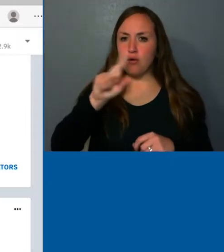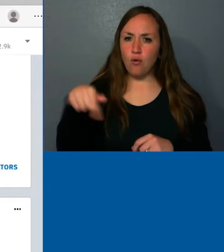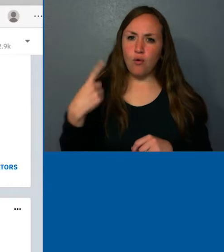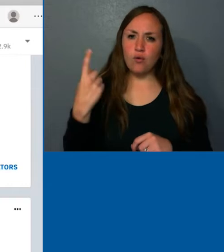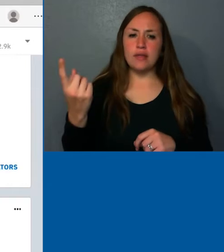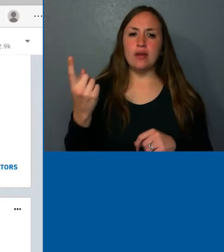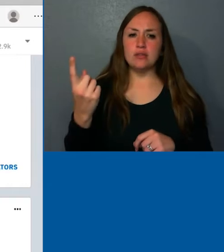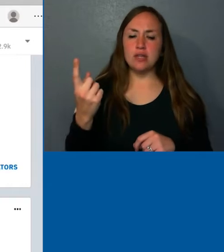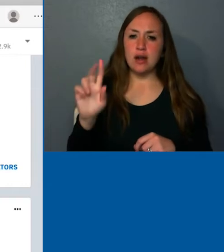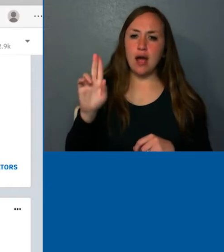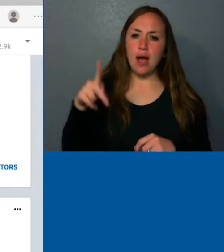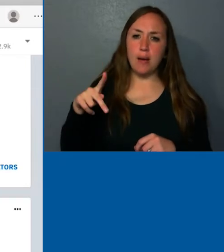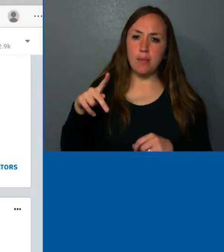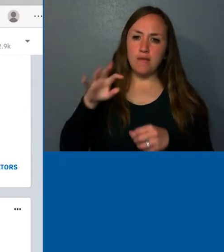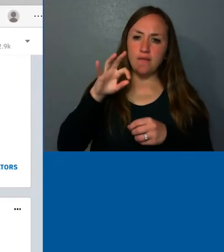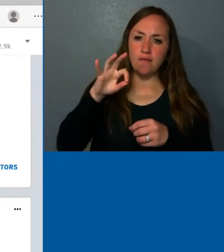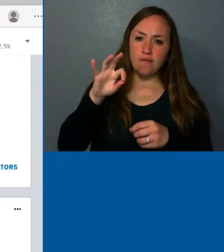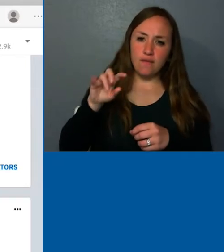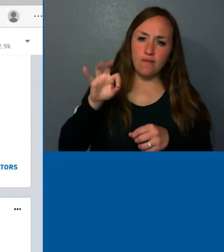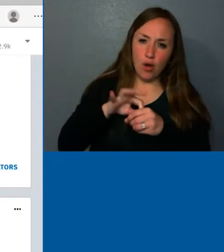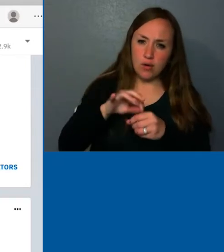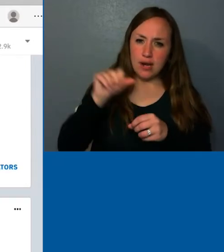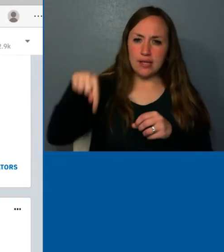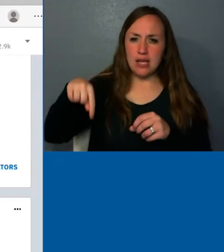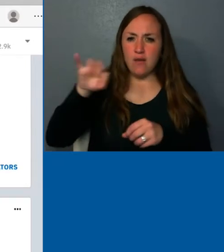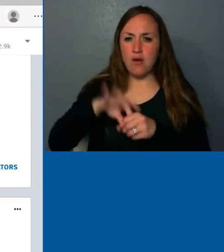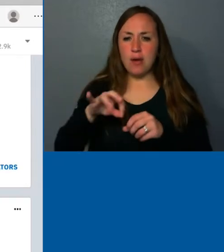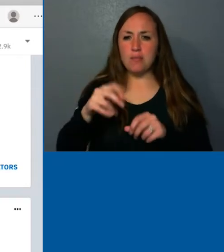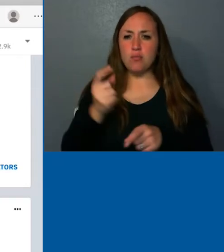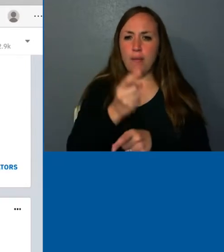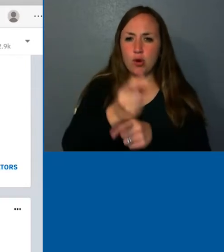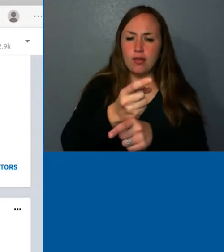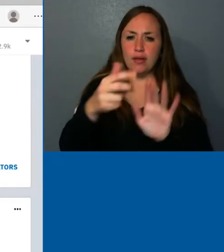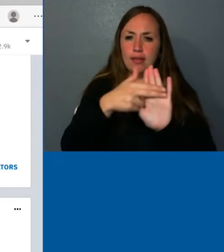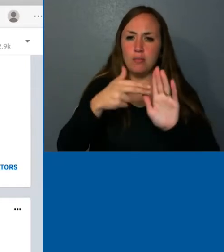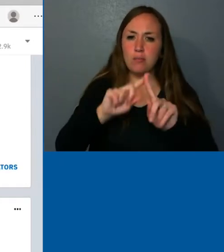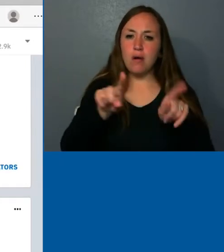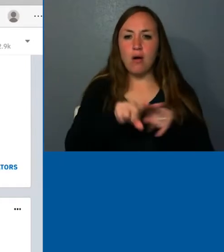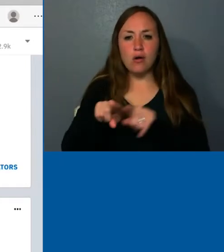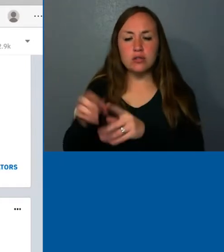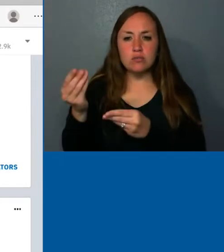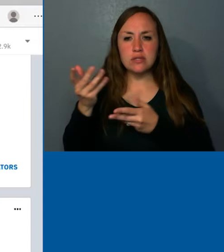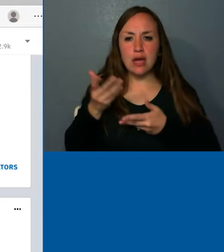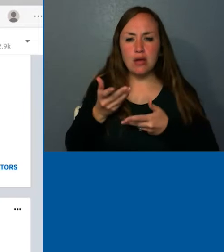and a down vote that has been properly labeled, but it's also telling me the status of those buttons.